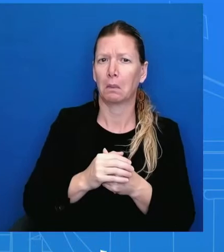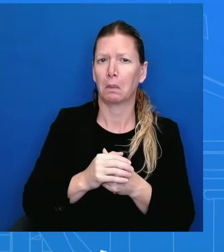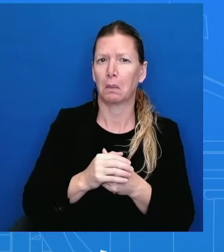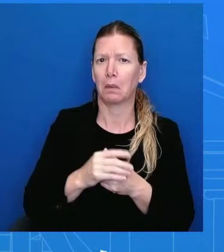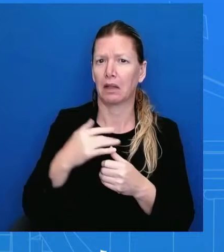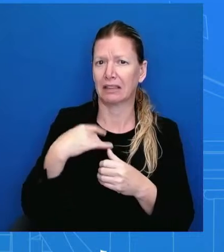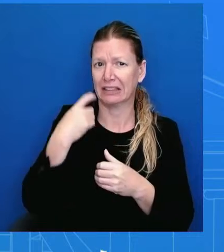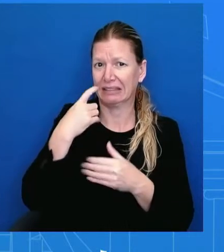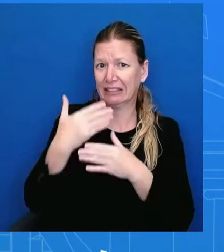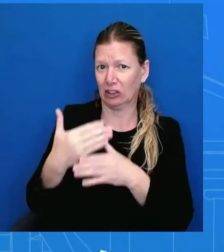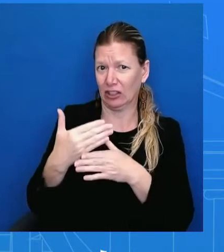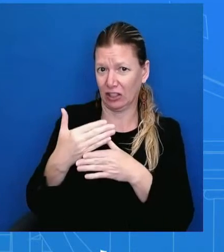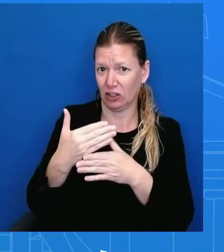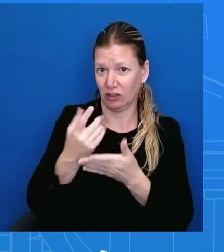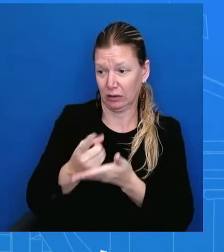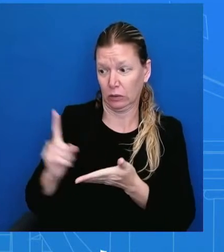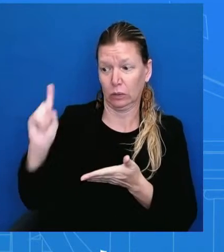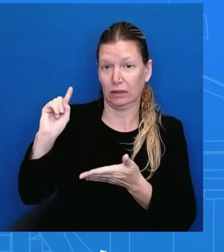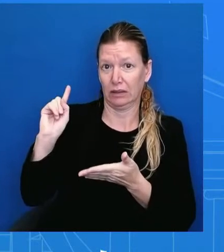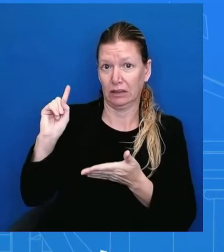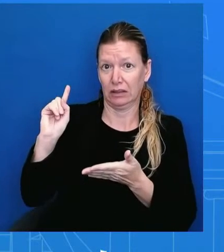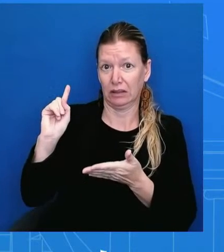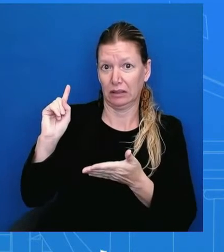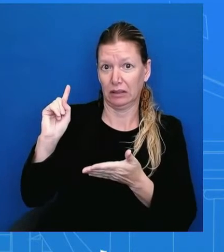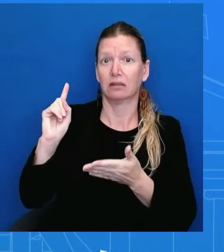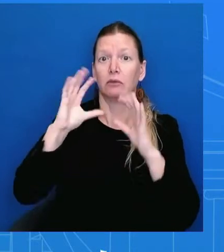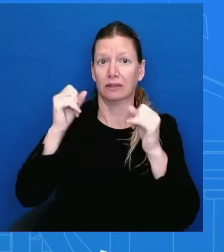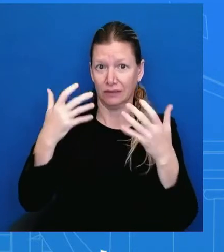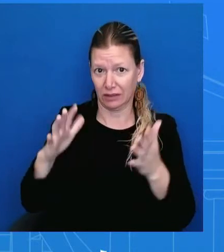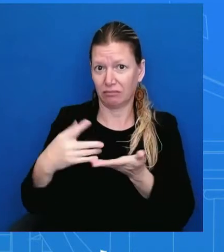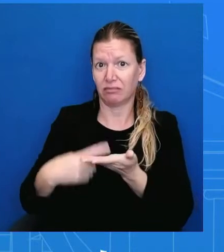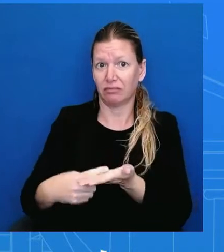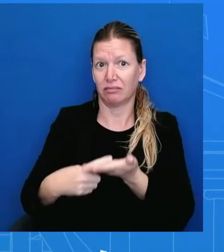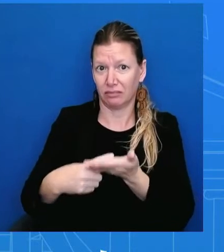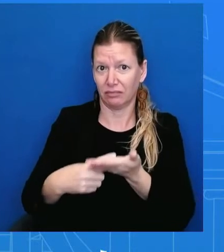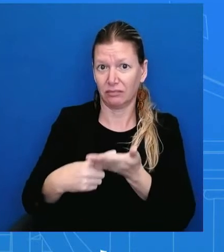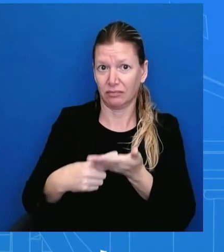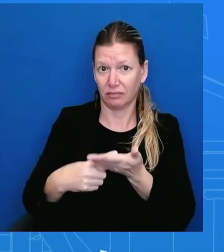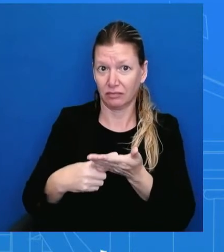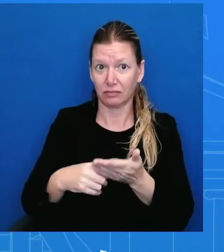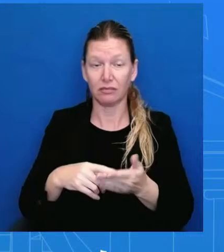Ms. Jean-Pierre: I don't have anything to read out to you as far as what we've shared with you last week.